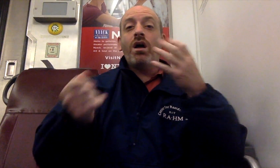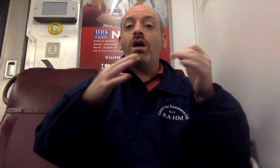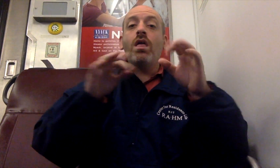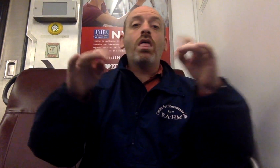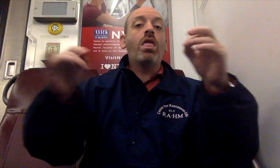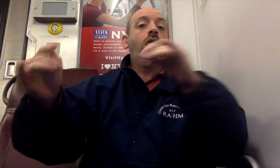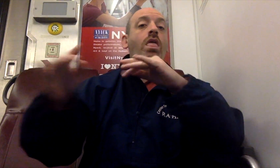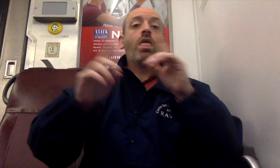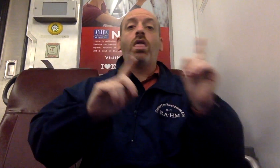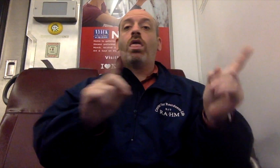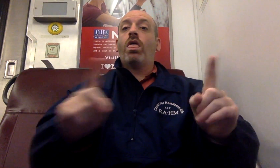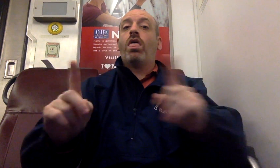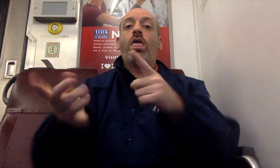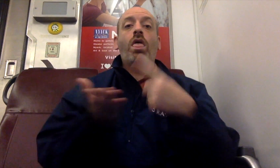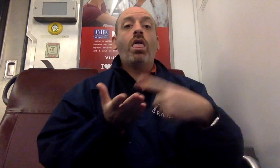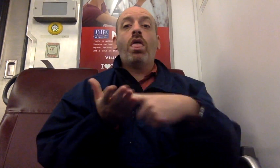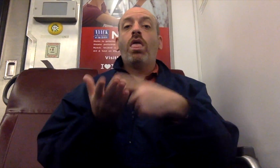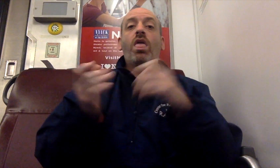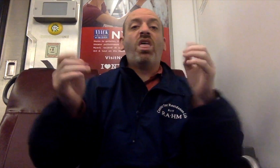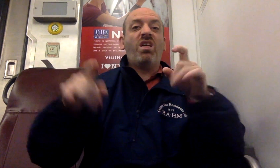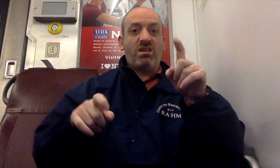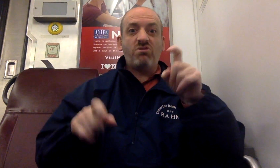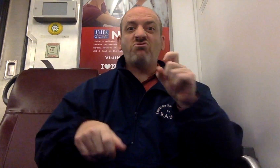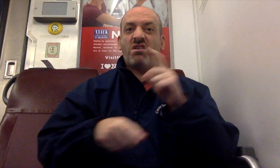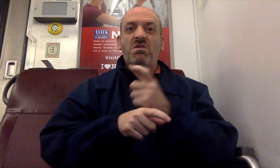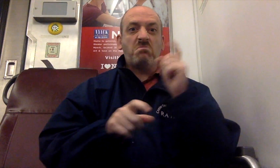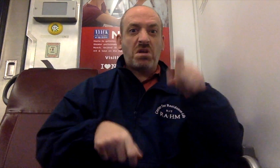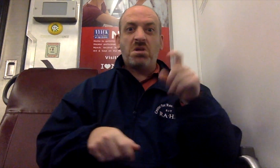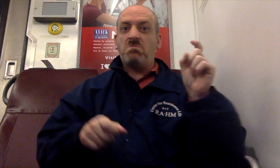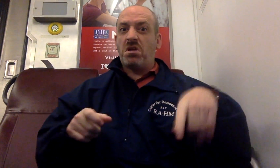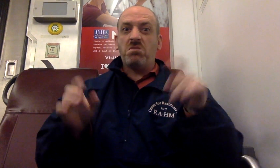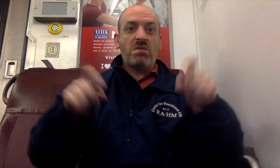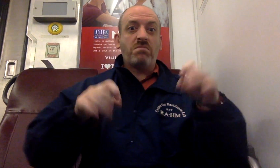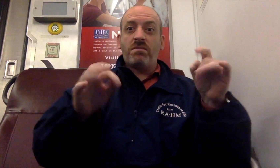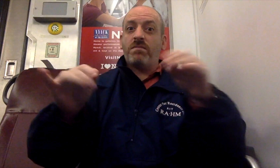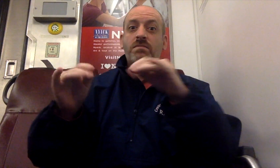and discussing over the social media whether it's required for anyone else to provide accommodations